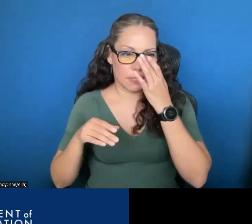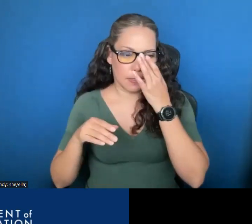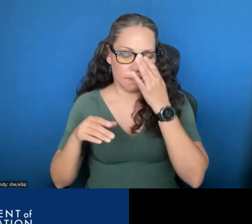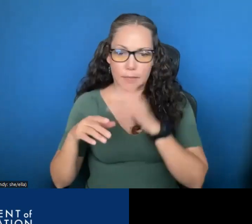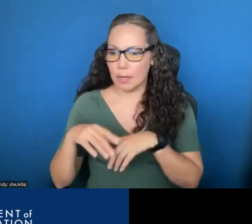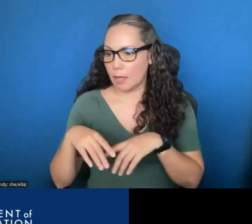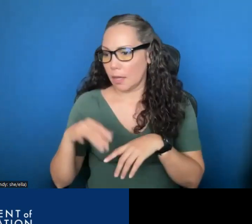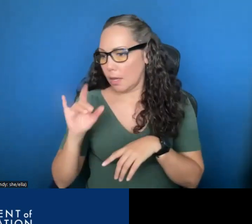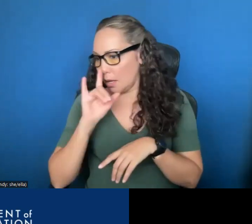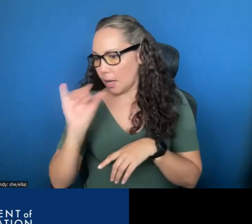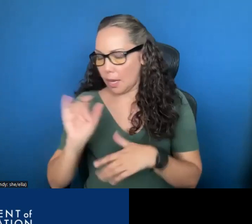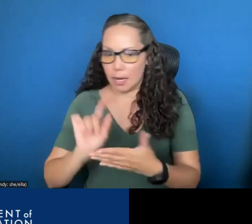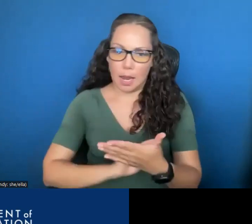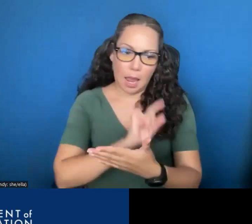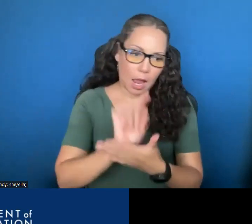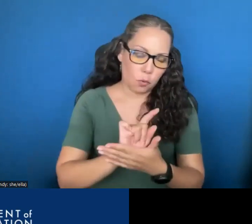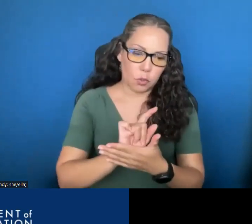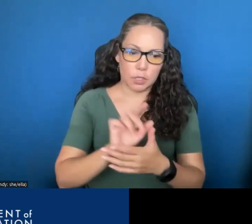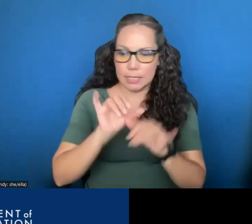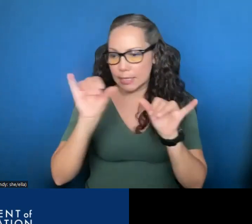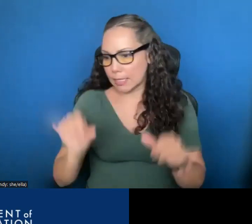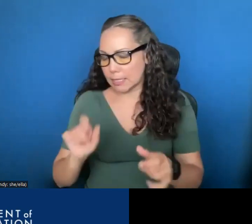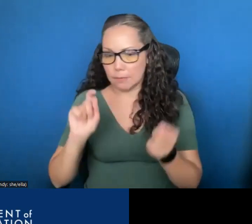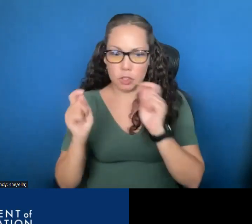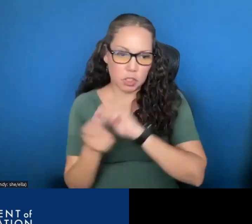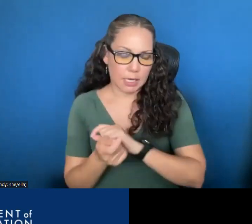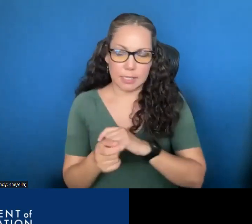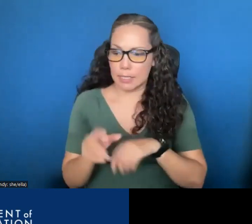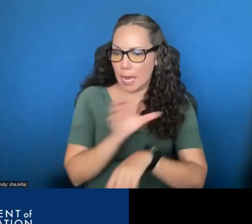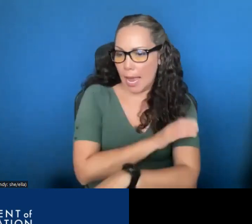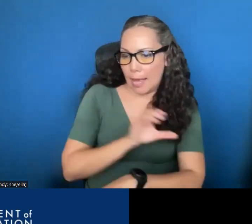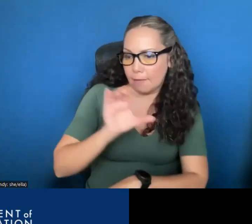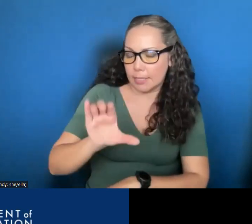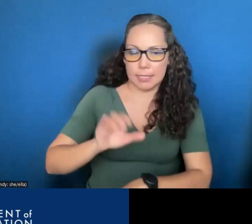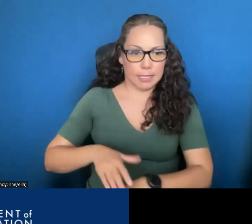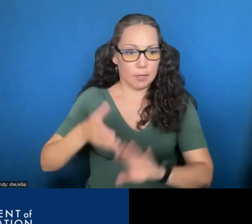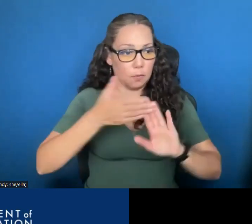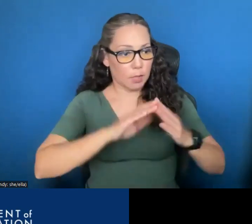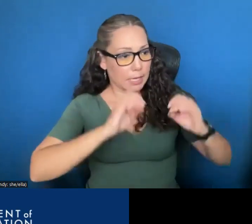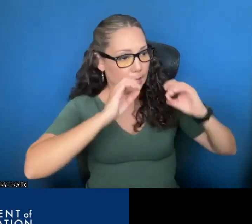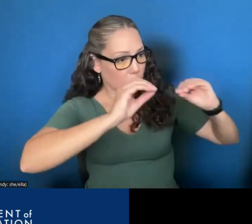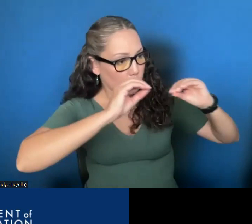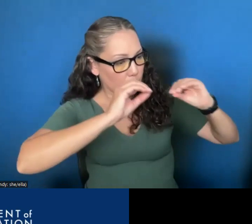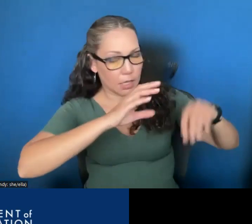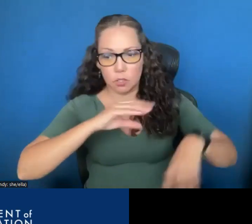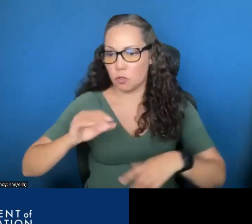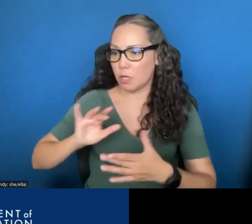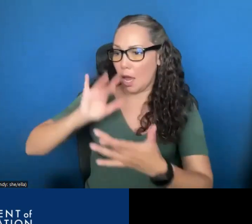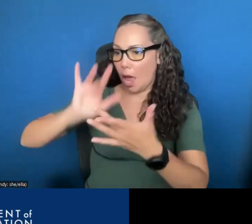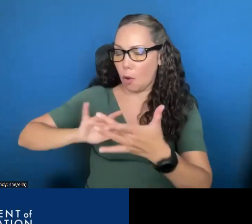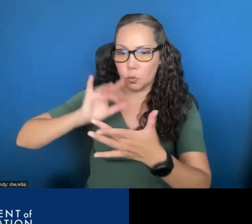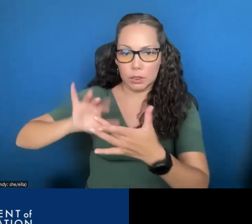related to systems change advocacy Community Education Outreach and technical assistance so